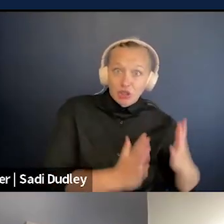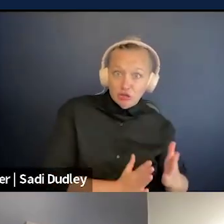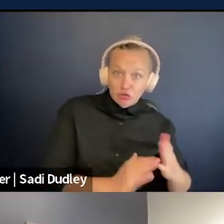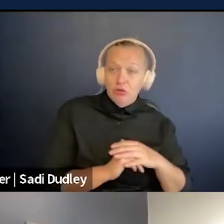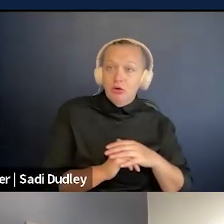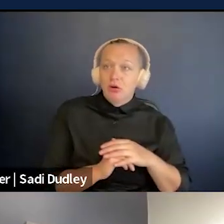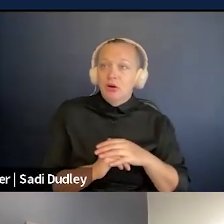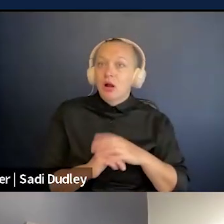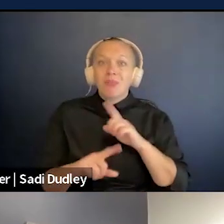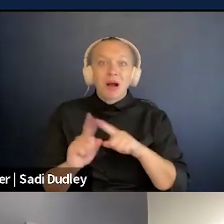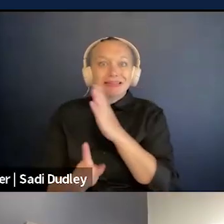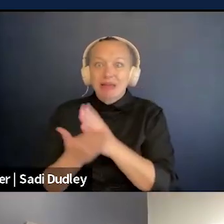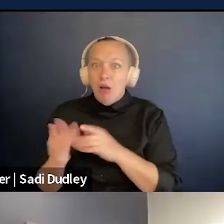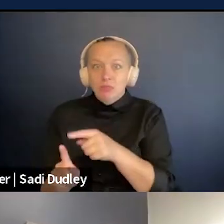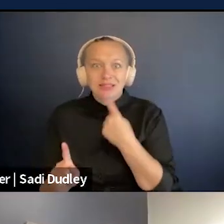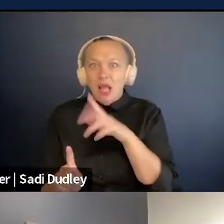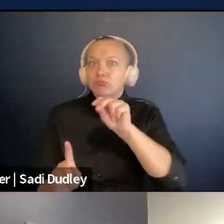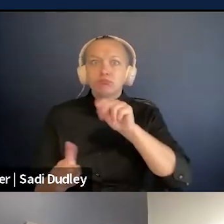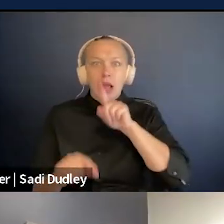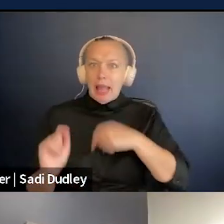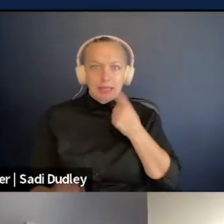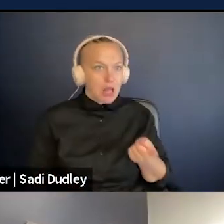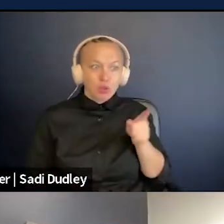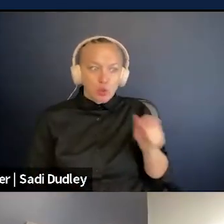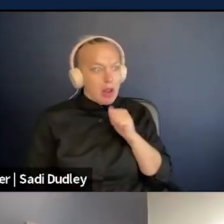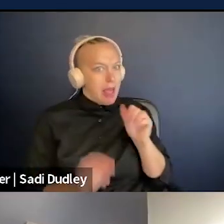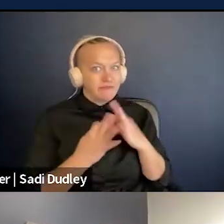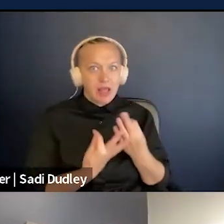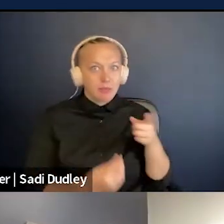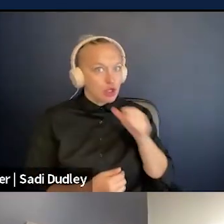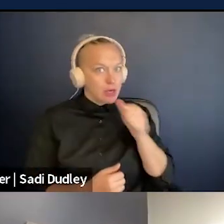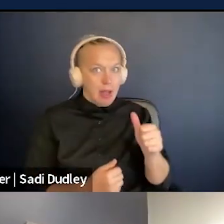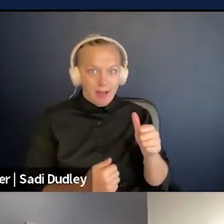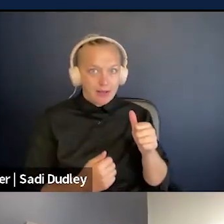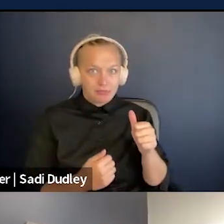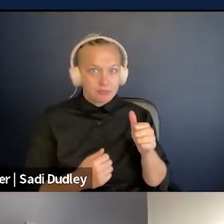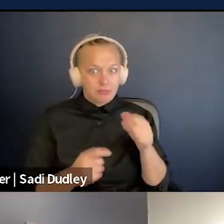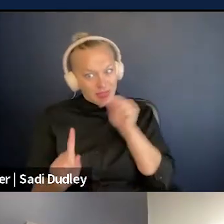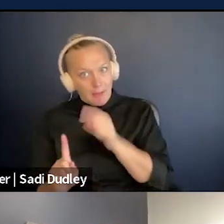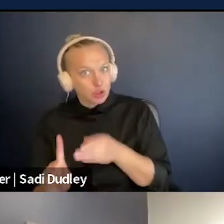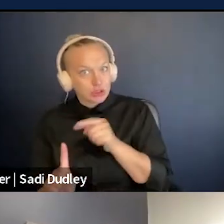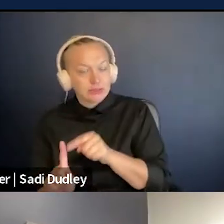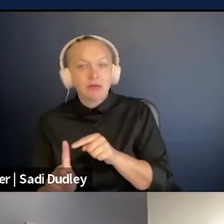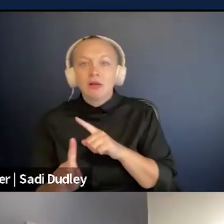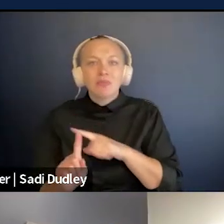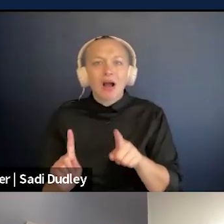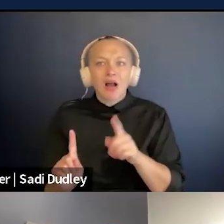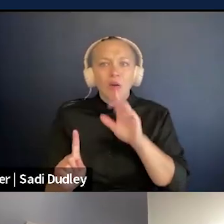Some of them don't. And when they don't, it can be a problem, because that person cannot.